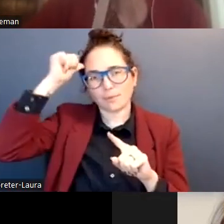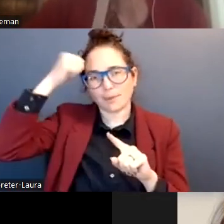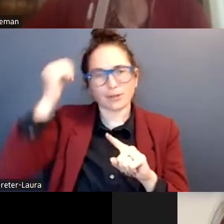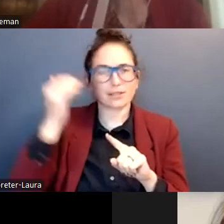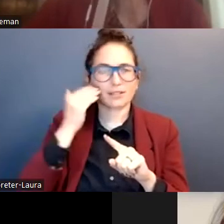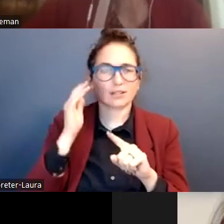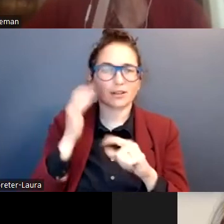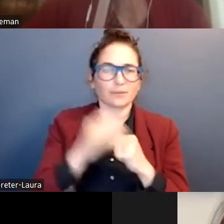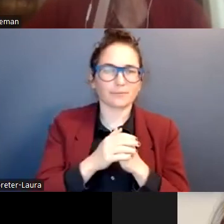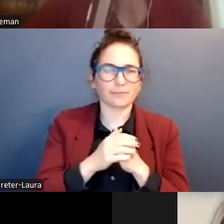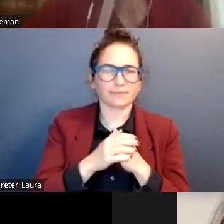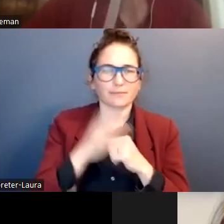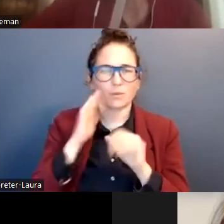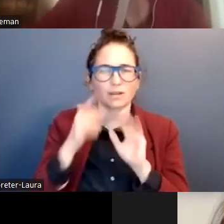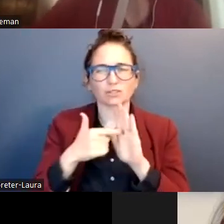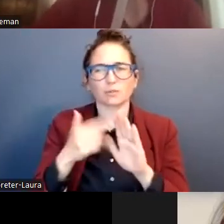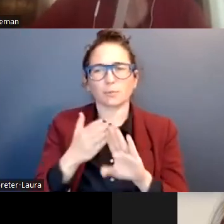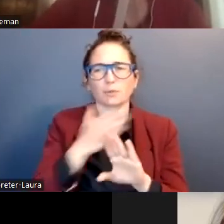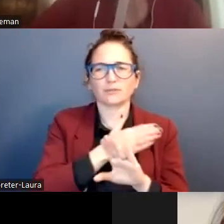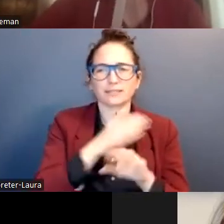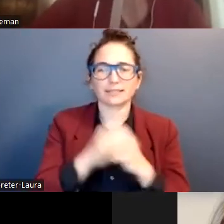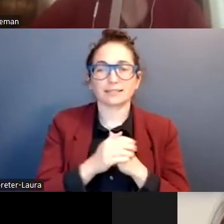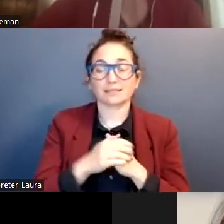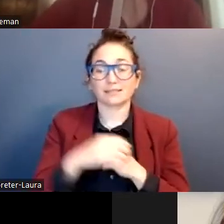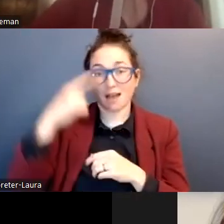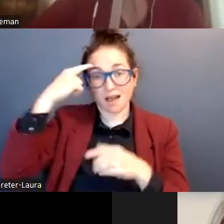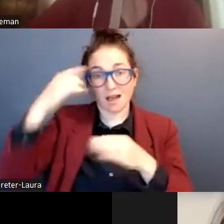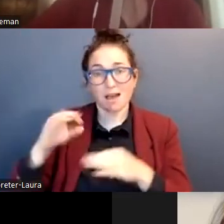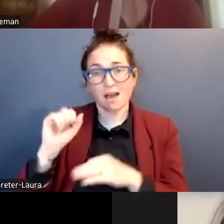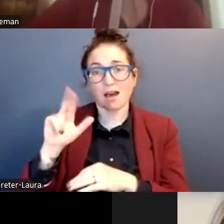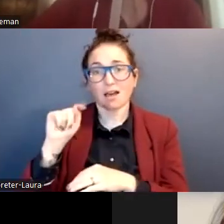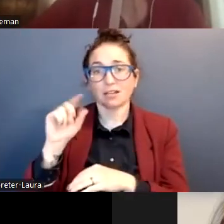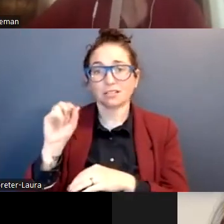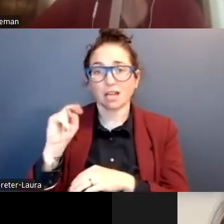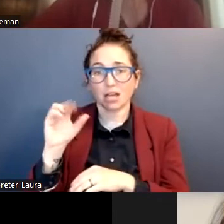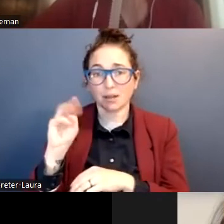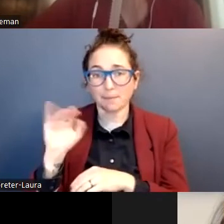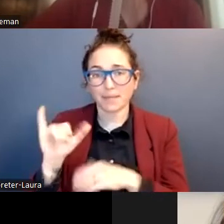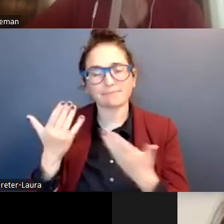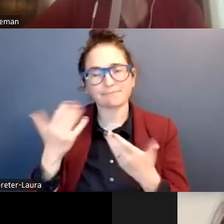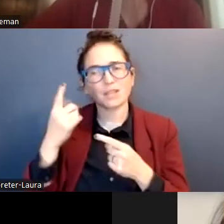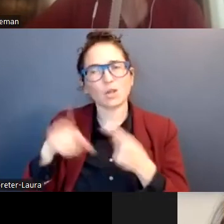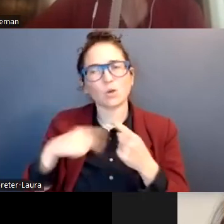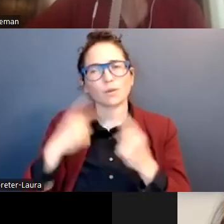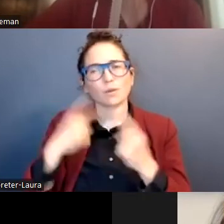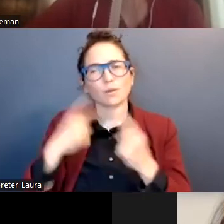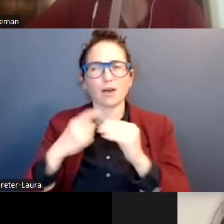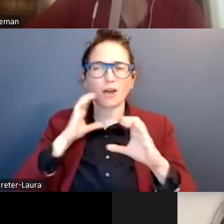should previously, so autonomy is one. So as you think about conversations on around advanced